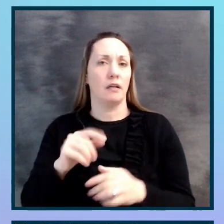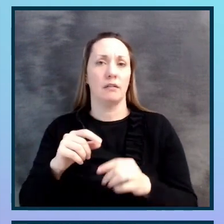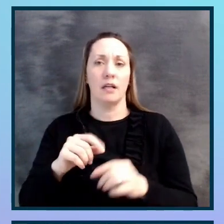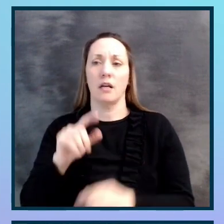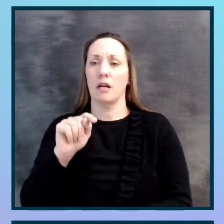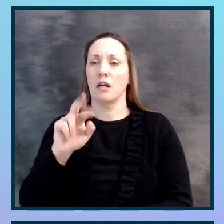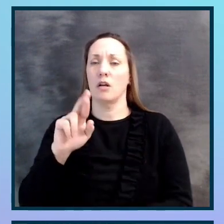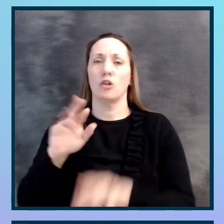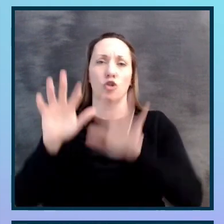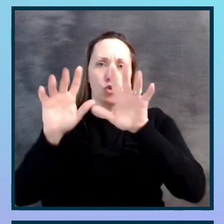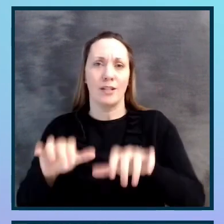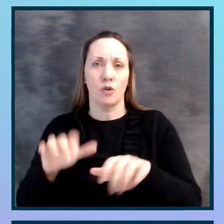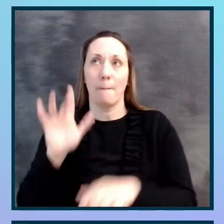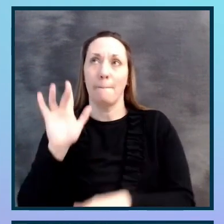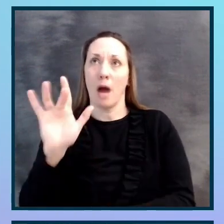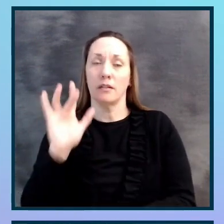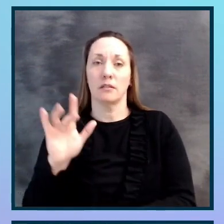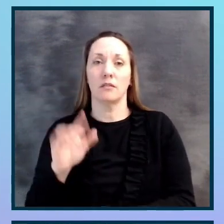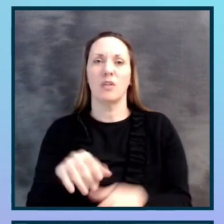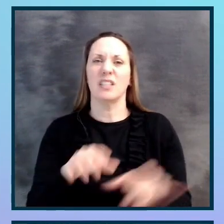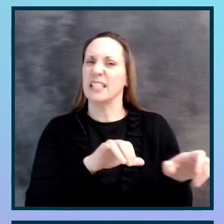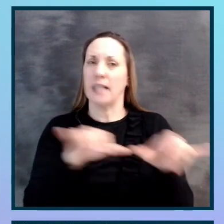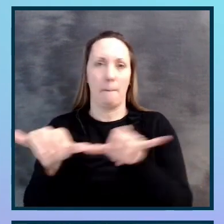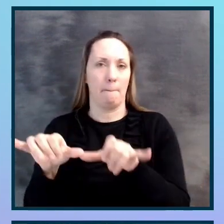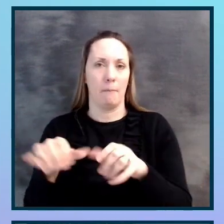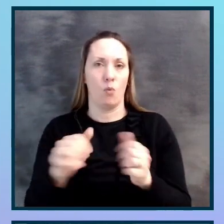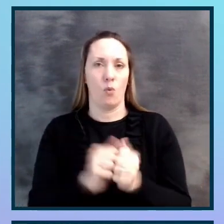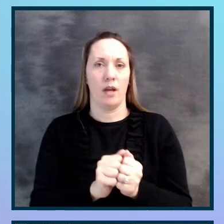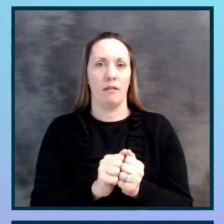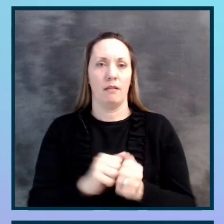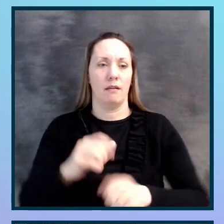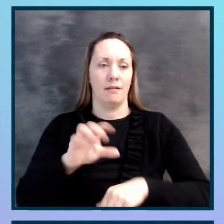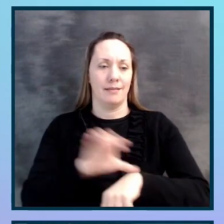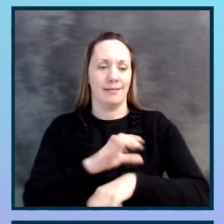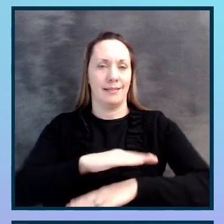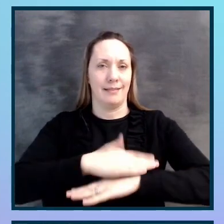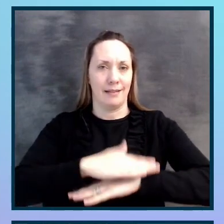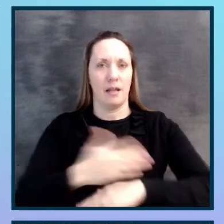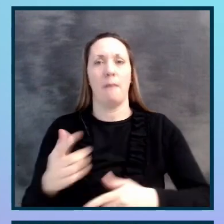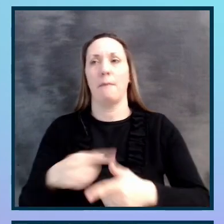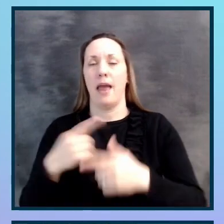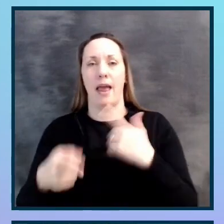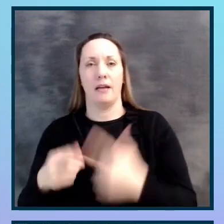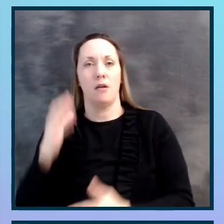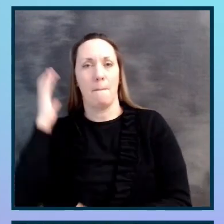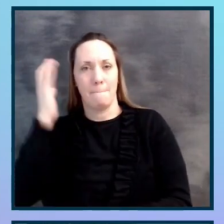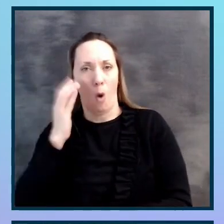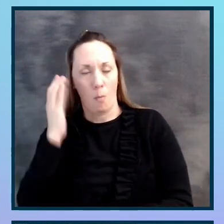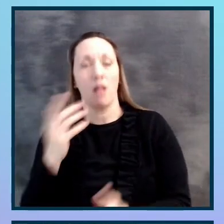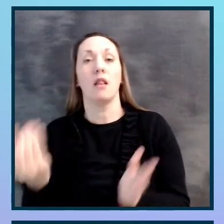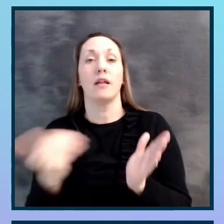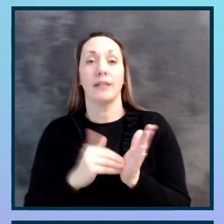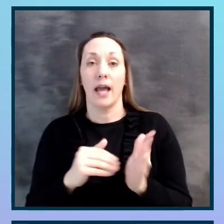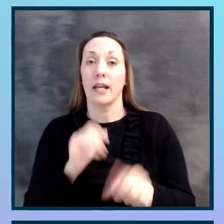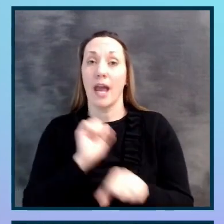we kept that pattern consistent across desktop and mobile. Again, it all works the way it works on desktop.